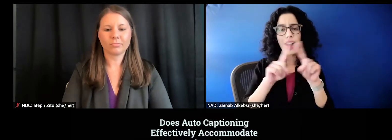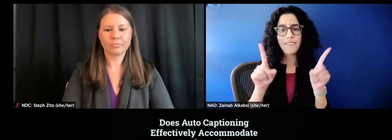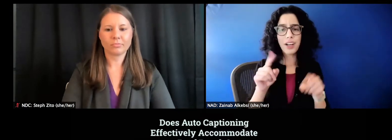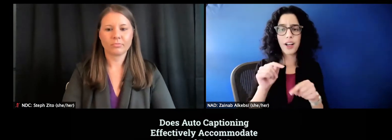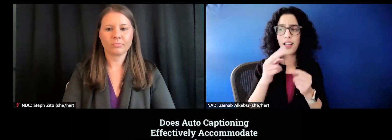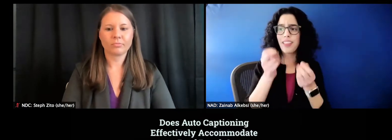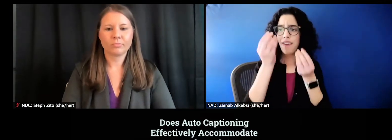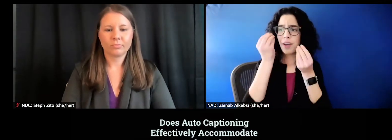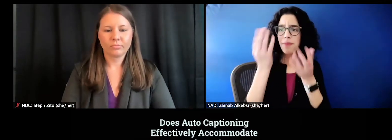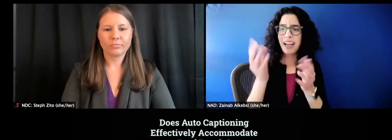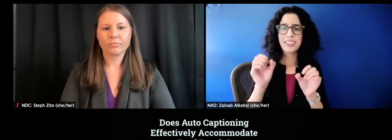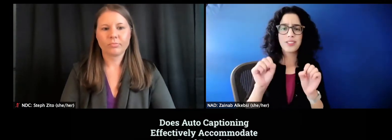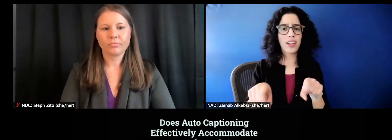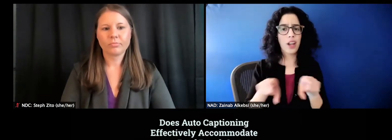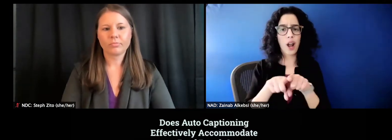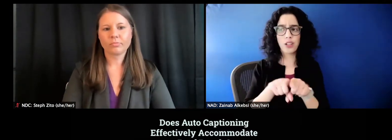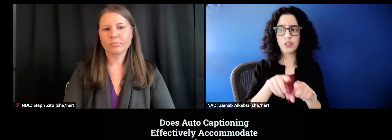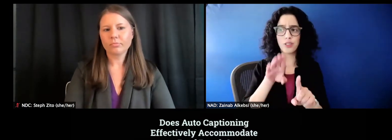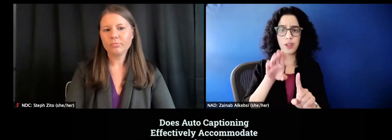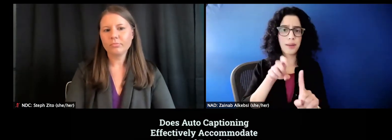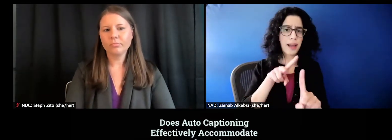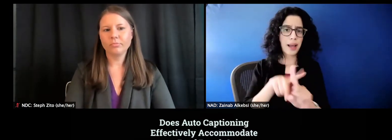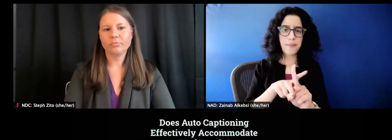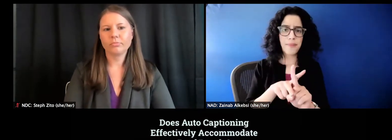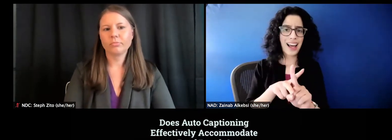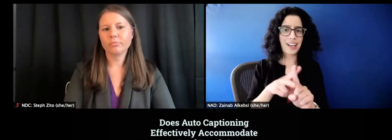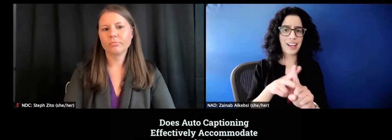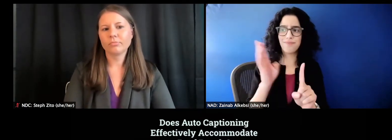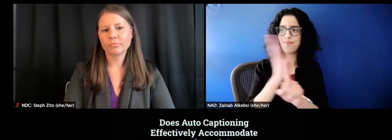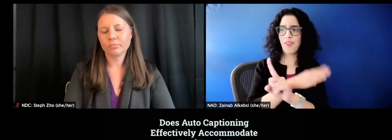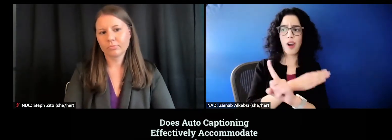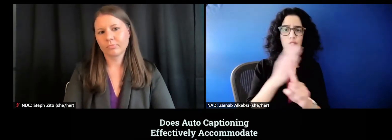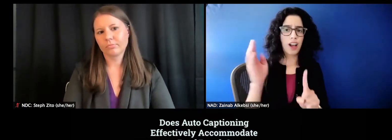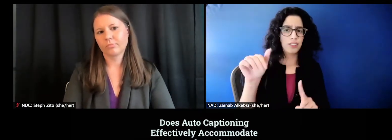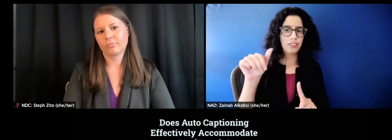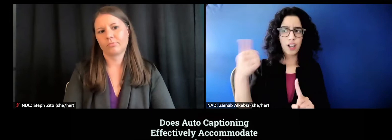the information can also be applied across other settings as well.